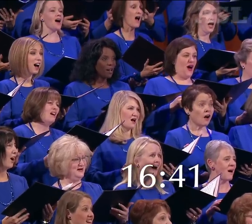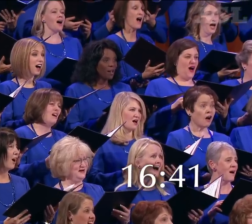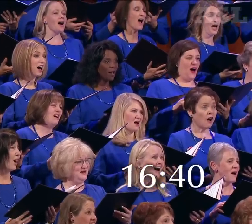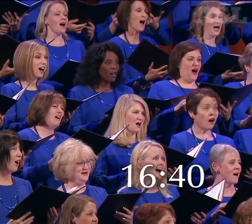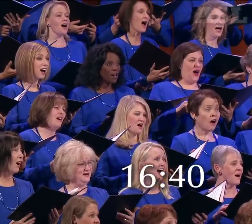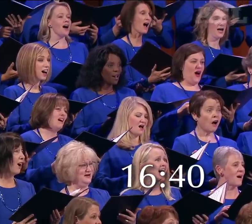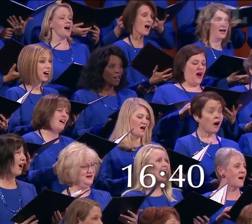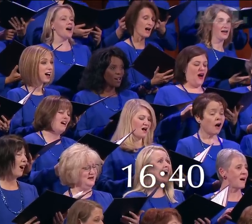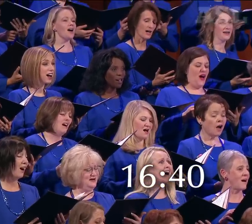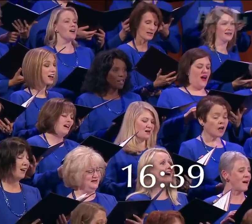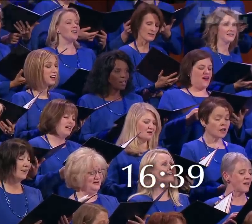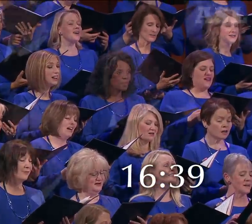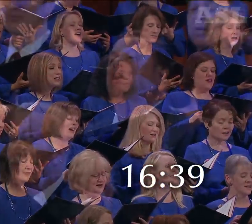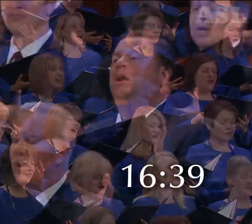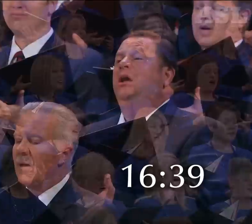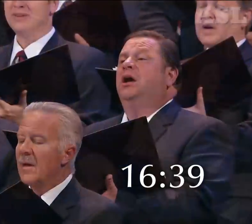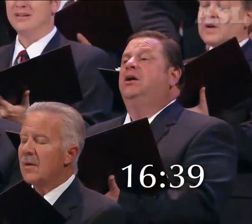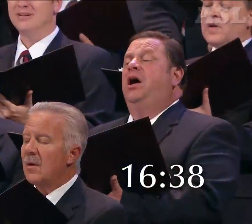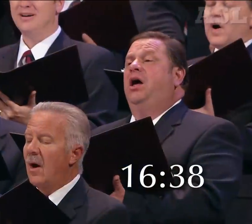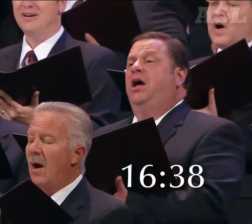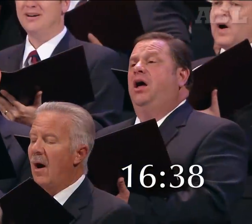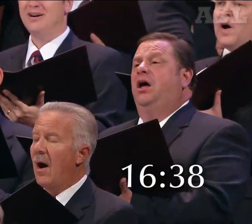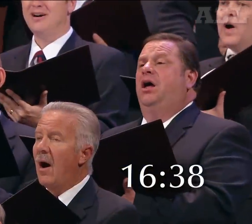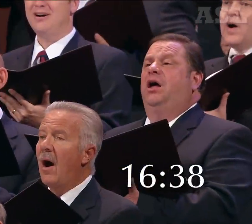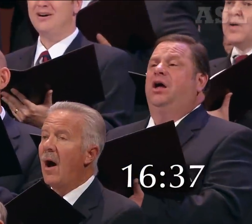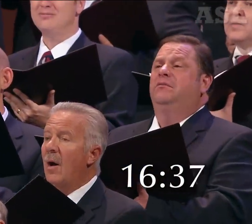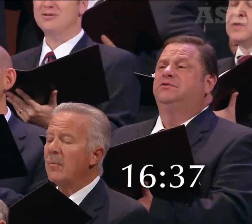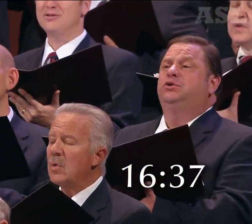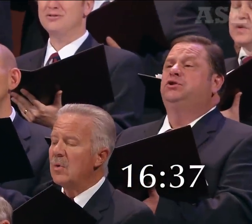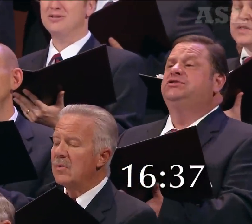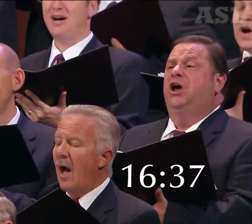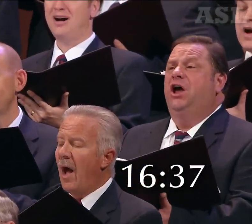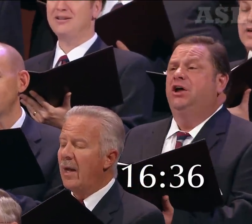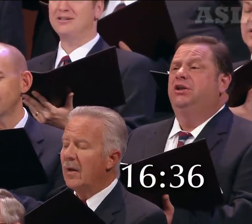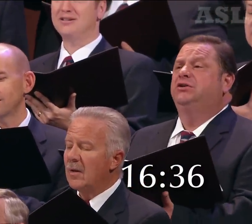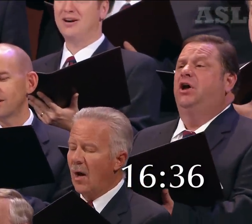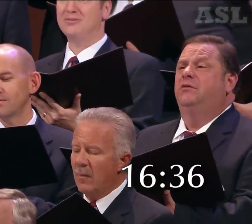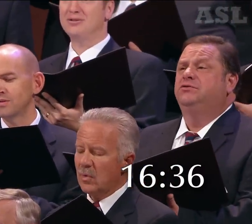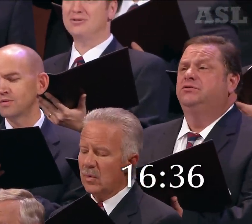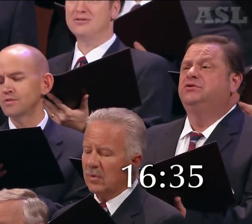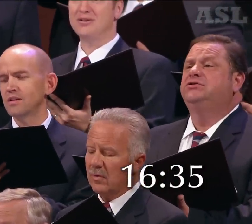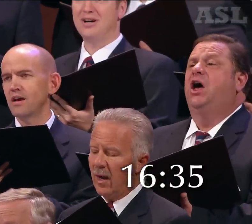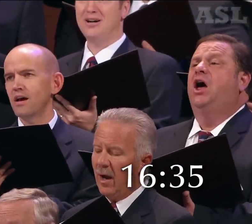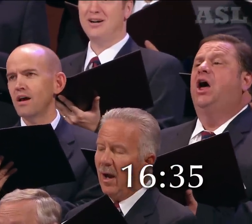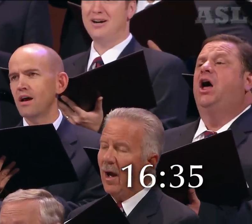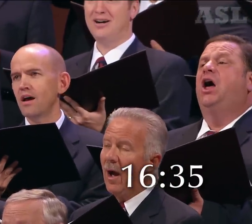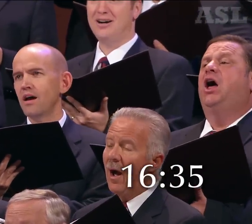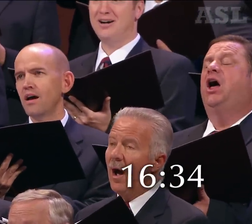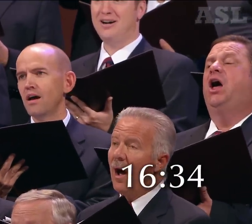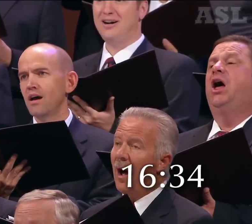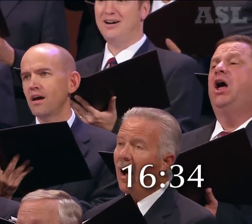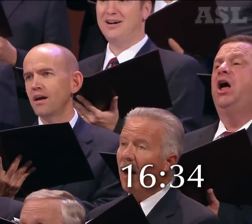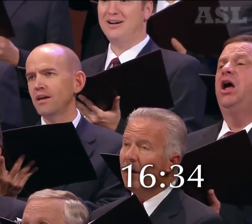THIS IS THE ENGLISH CLOSED CAPTION CHANNEL OF THE CHURCH OF JESUS CHRIST OF LATTER-DAY SAINTS.